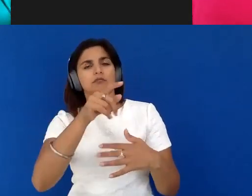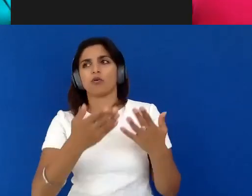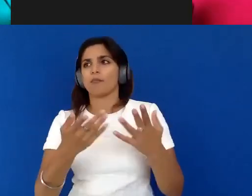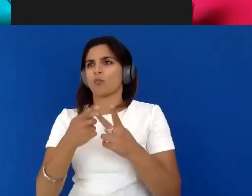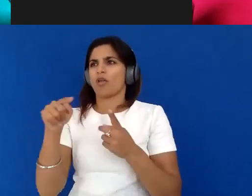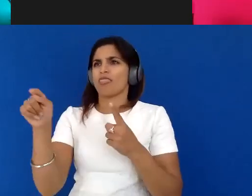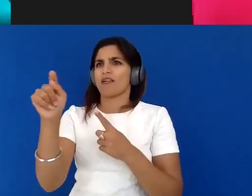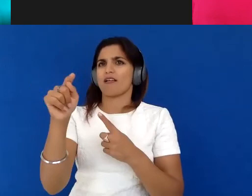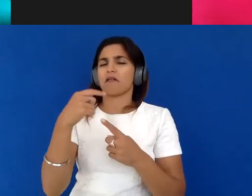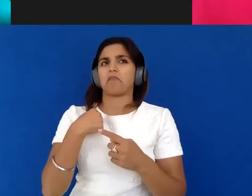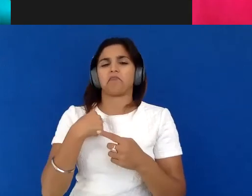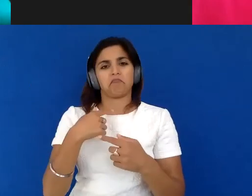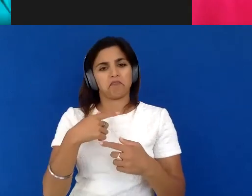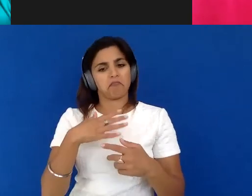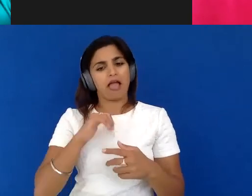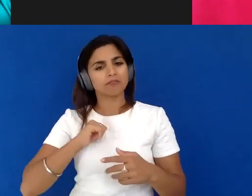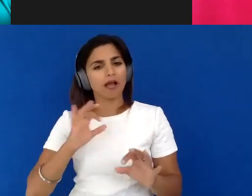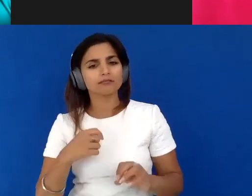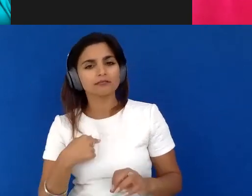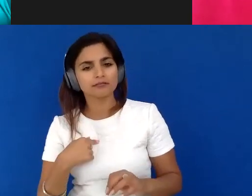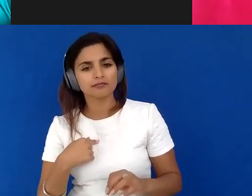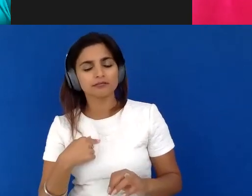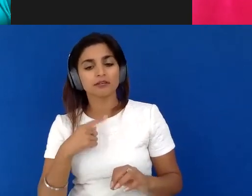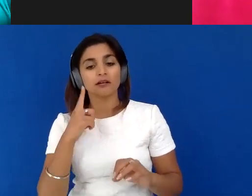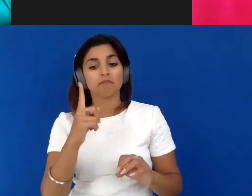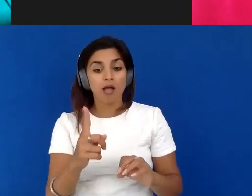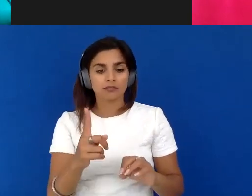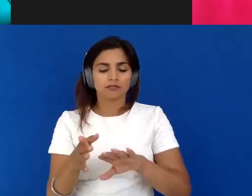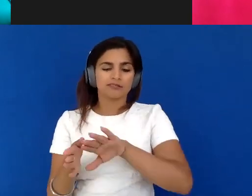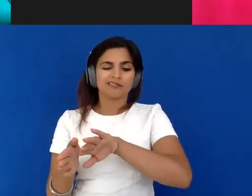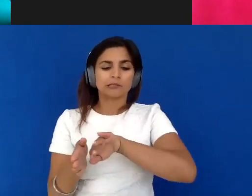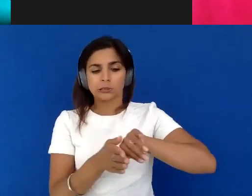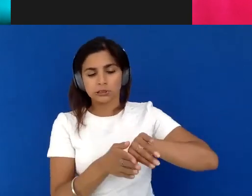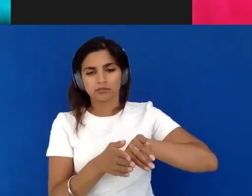outside of that it's actually quite cool you are an anomaly within an anomaly